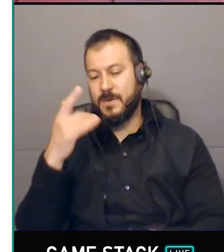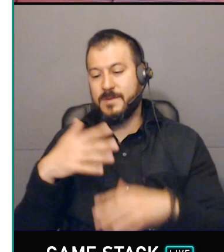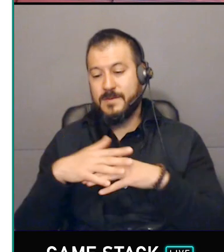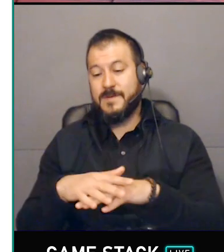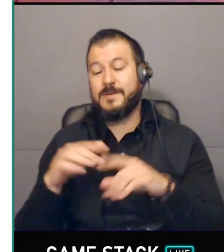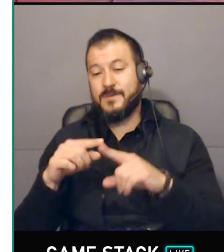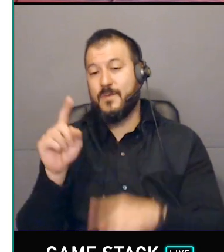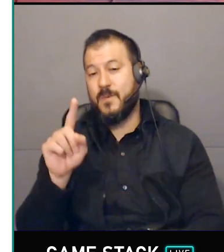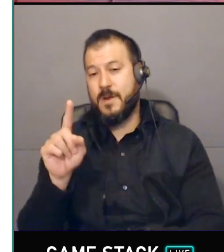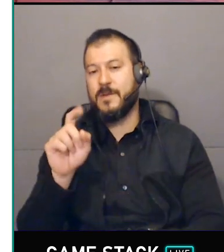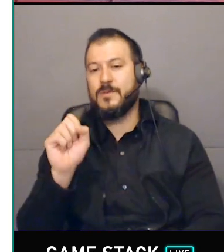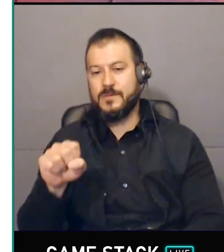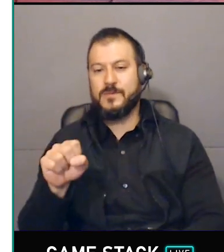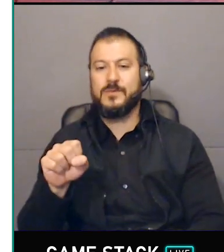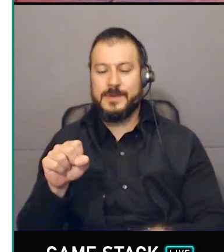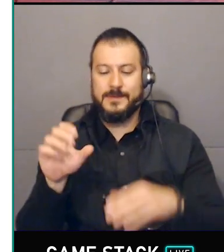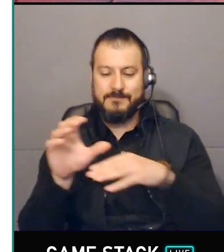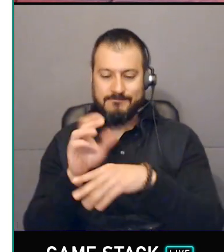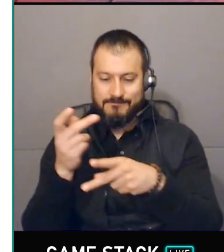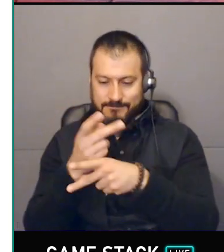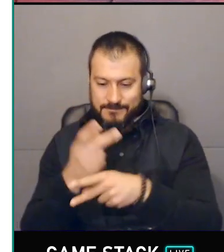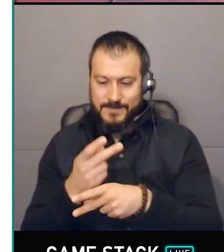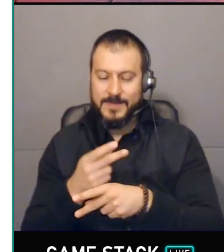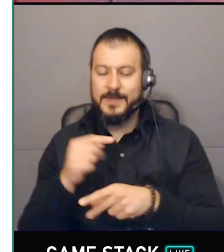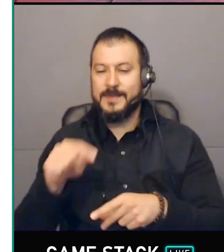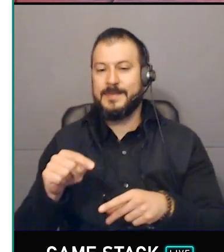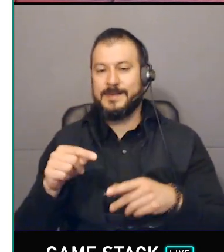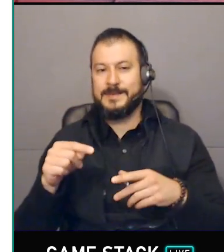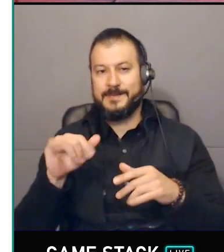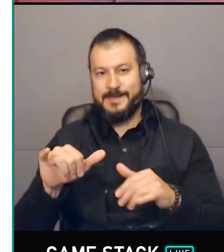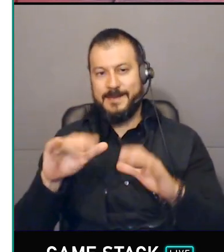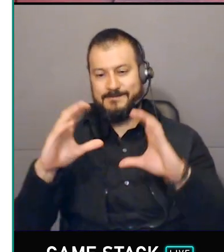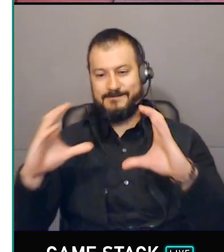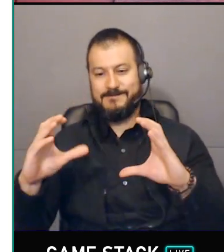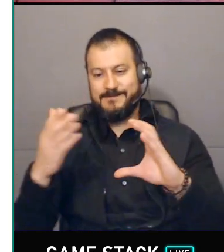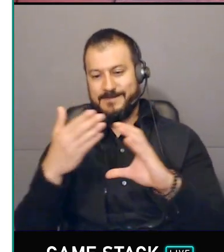you can compute this constant proportionality and it's this integral here,